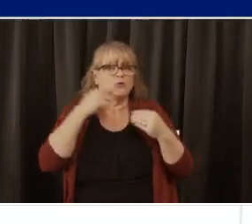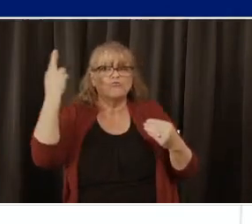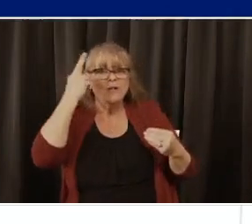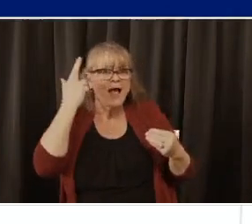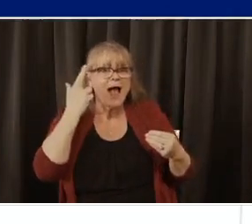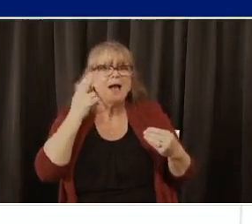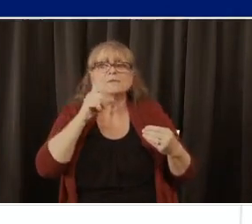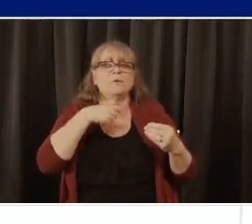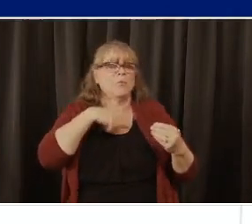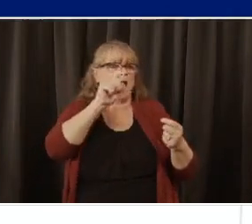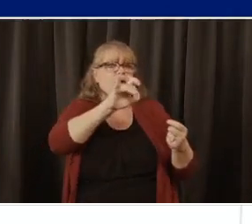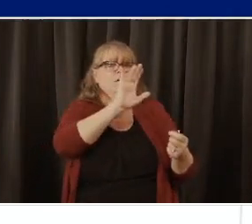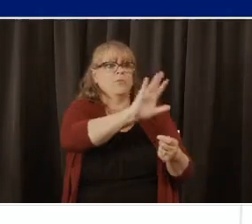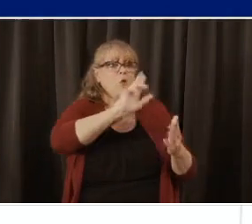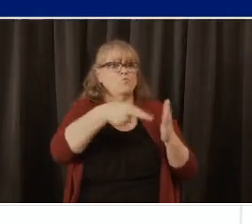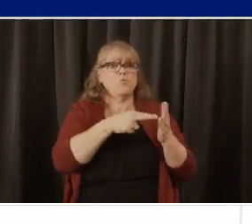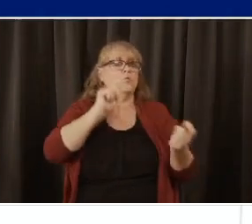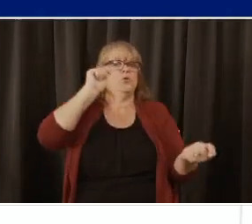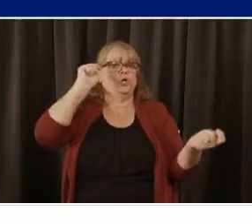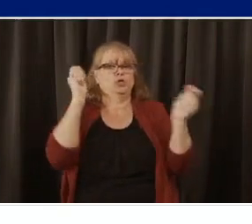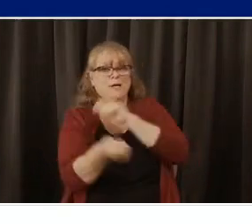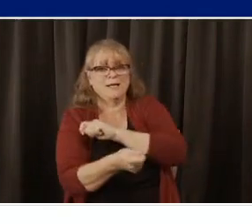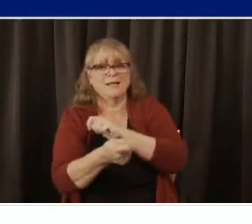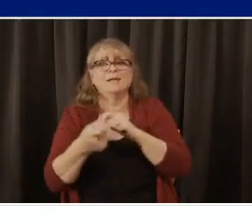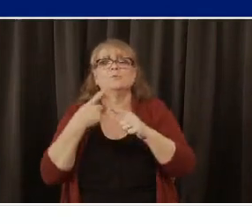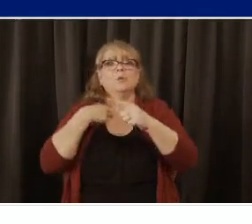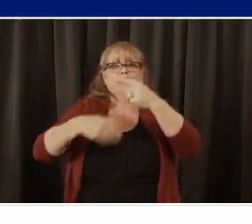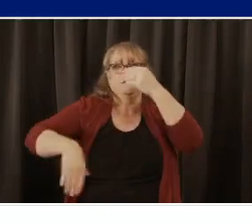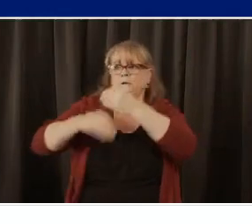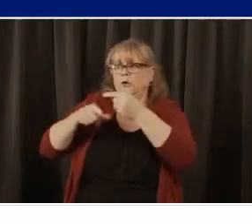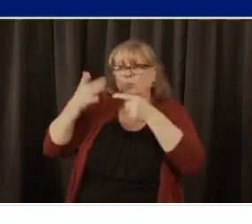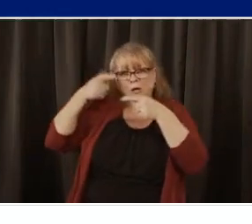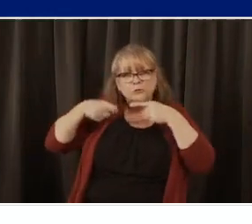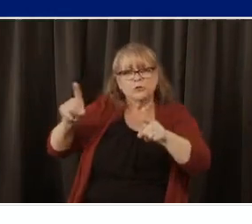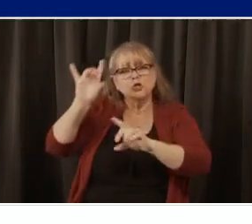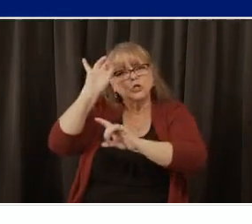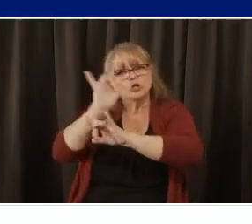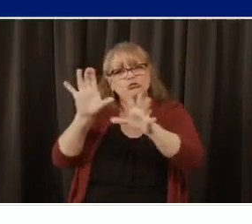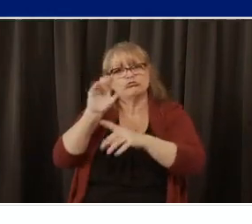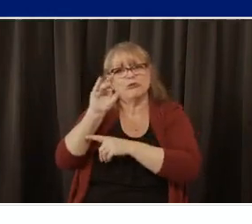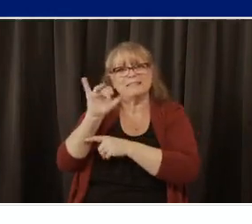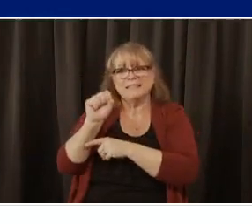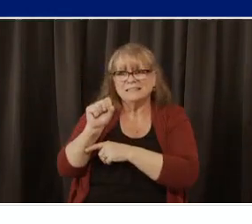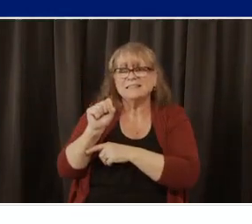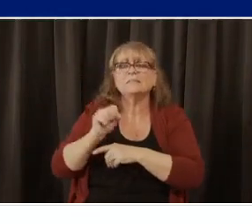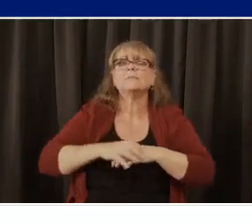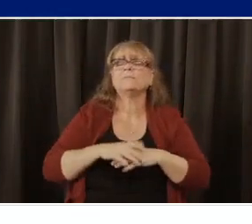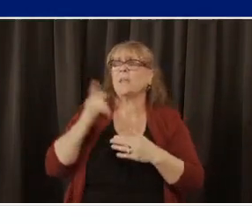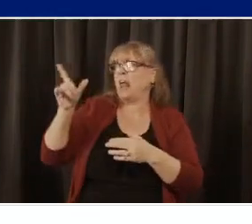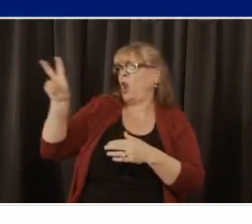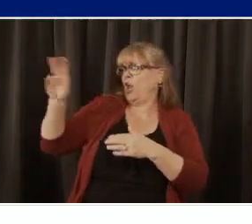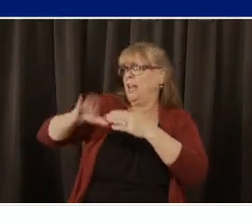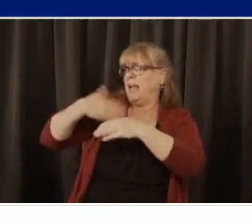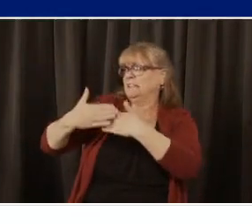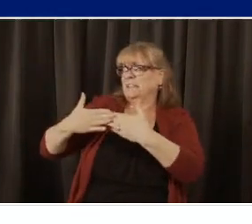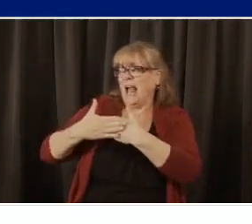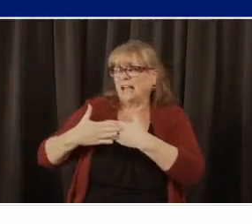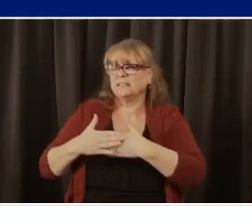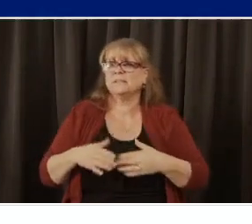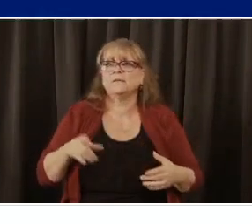So, at the state lab, they began to evaluate new types of tests, new types of equipment.